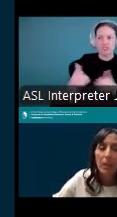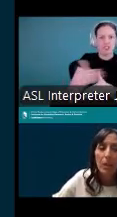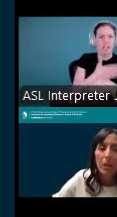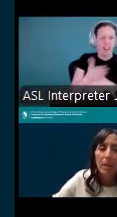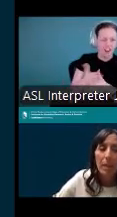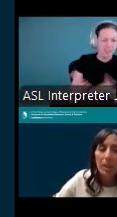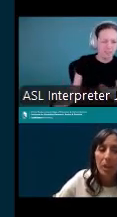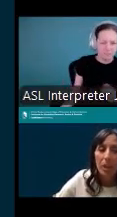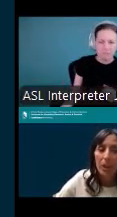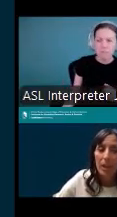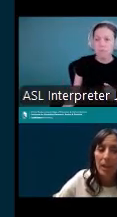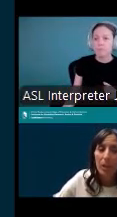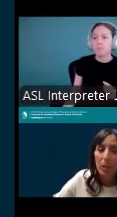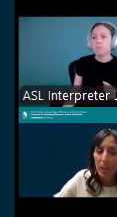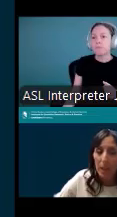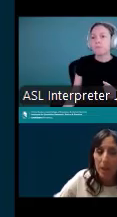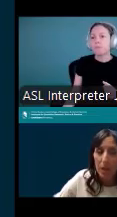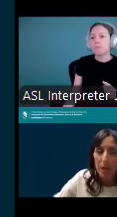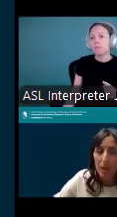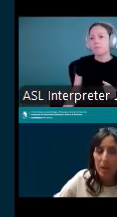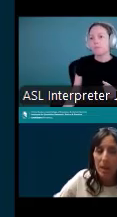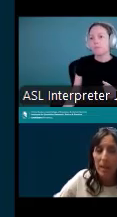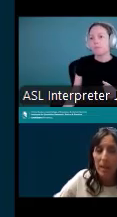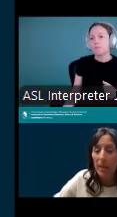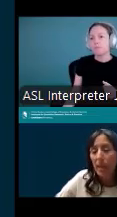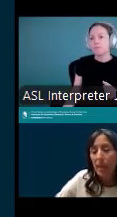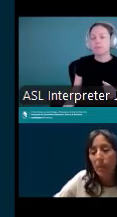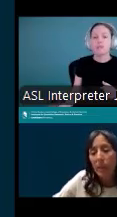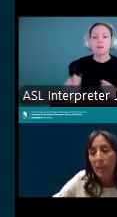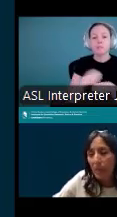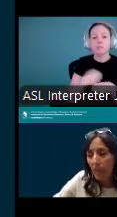you just make sure that you introduce yourself, we love your